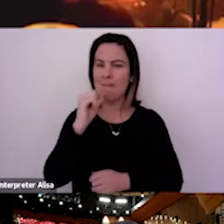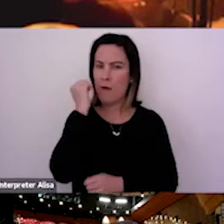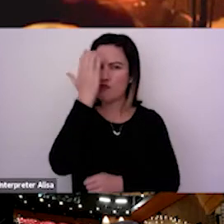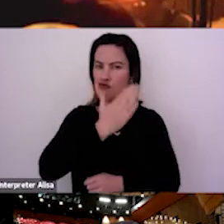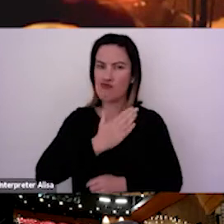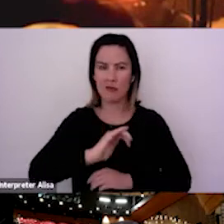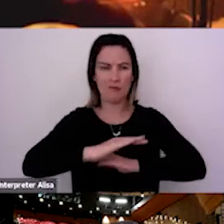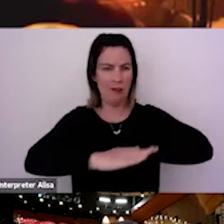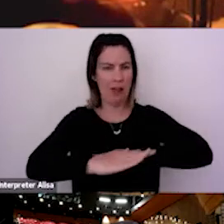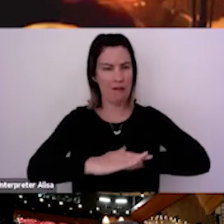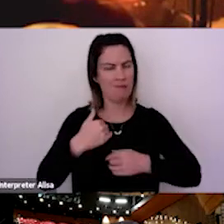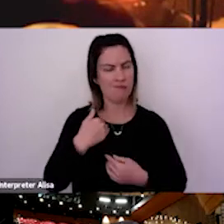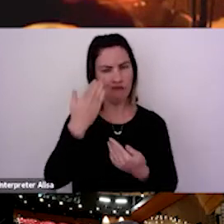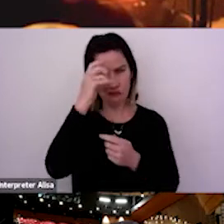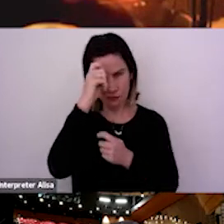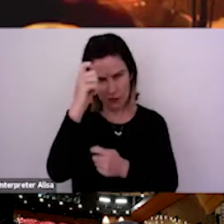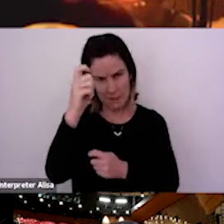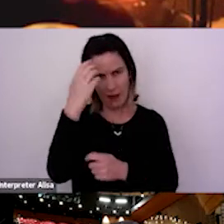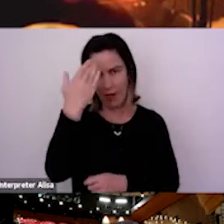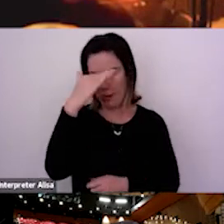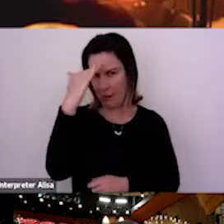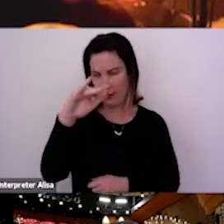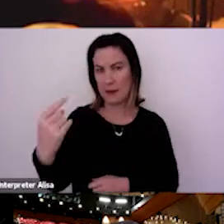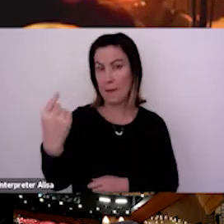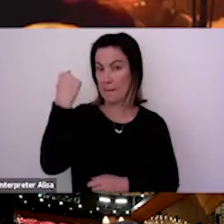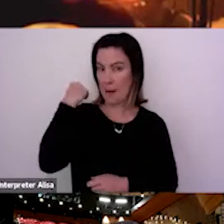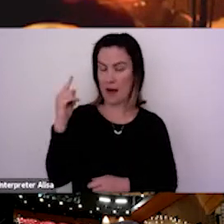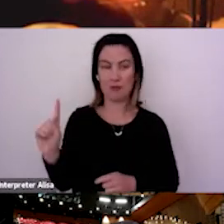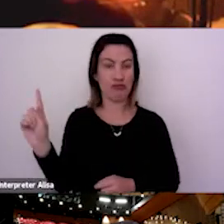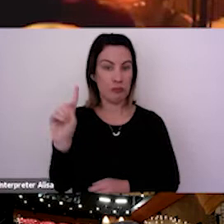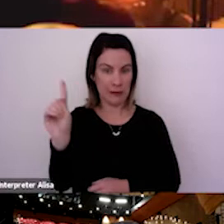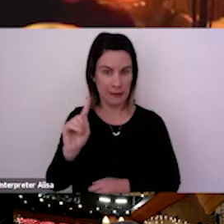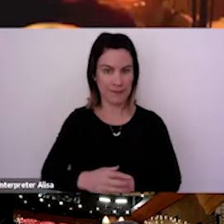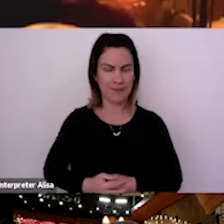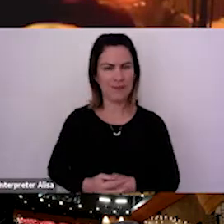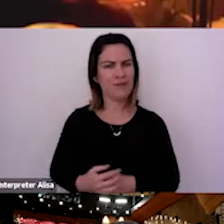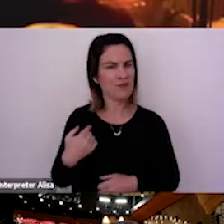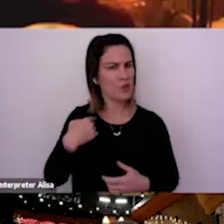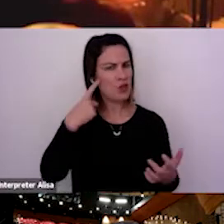the Elders past and present. I would like to acknowledge the many nations throughout Australia we are watching